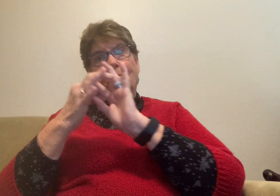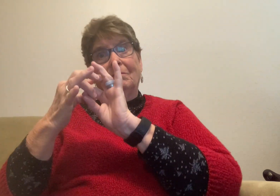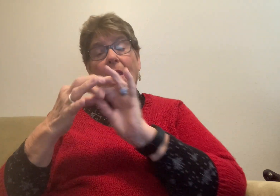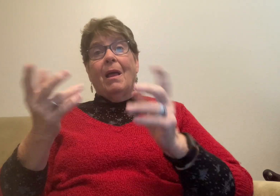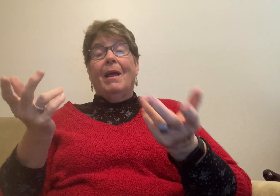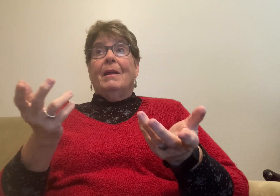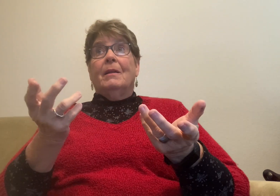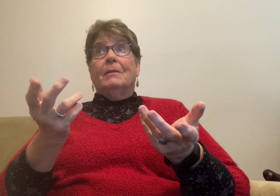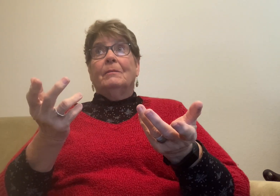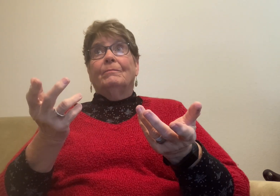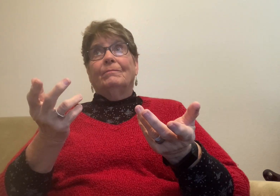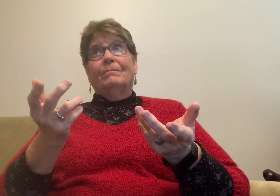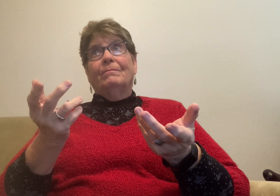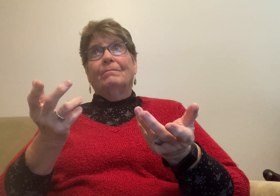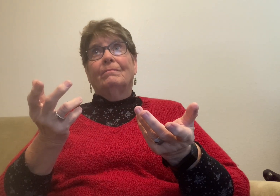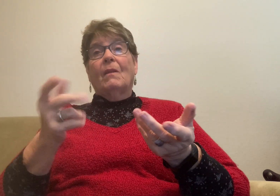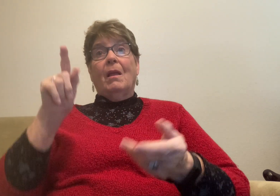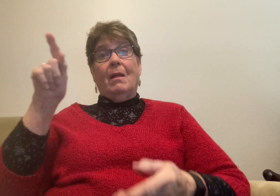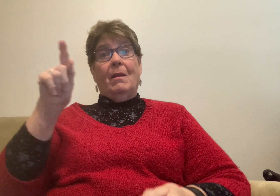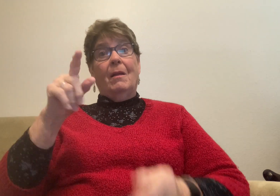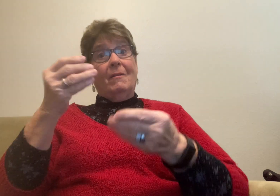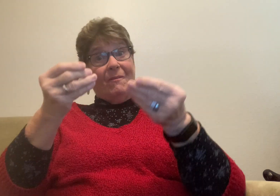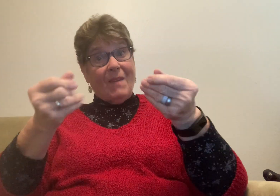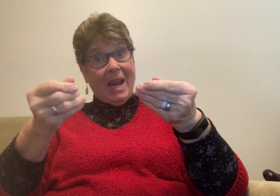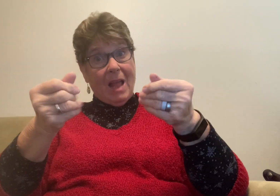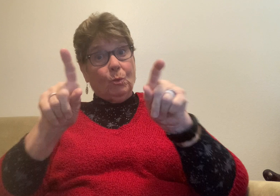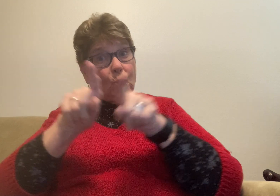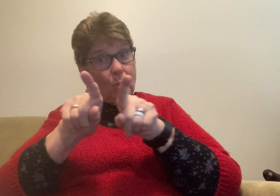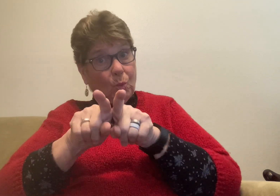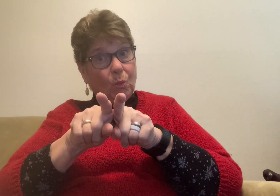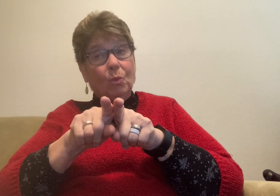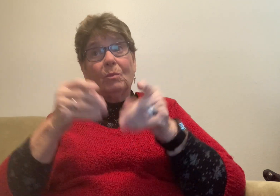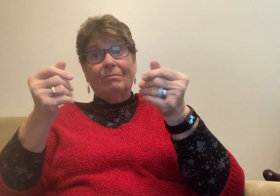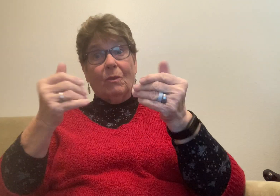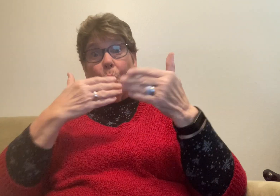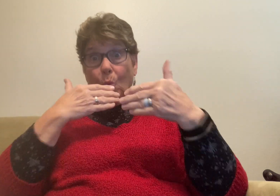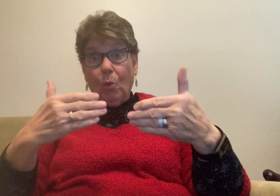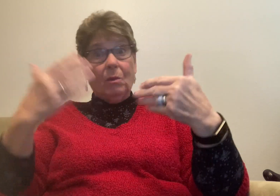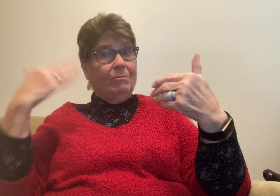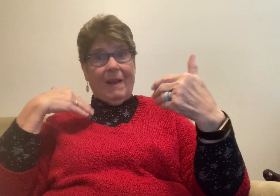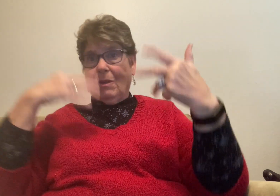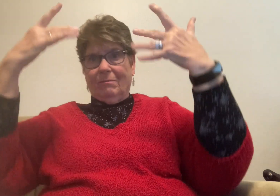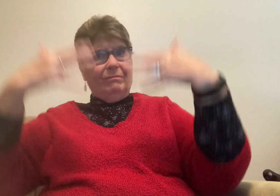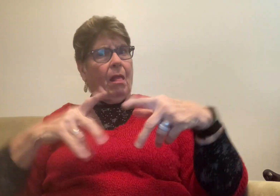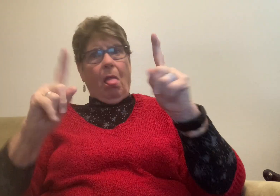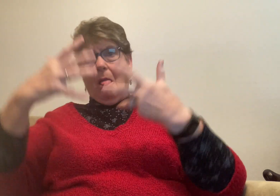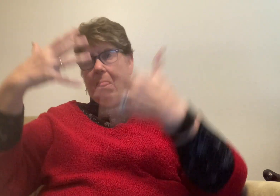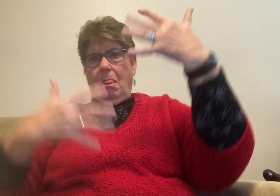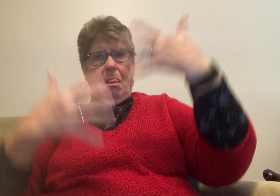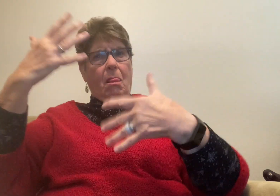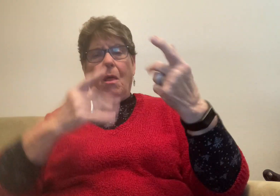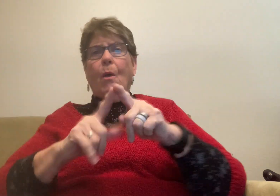The relationship... which is also financial, before wasn't in order.